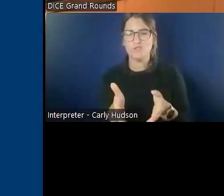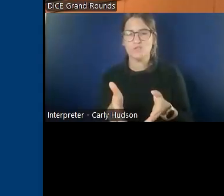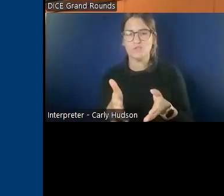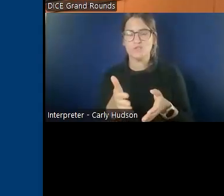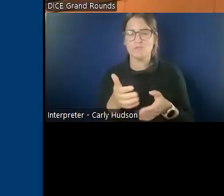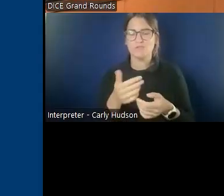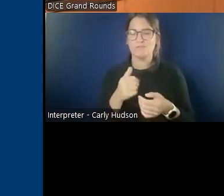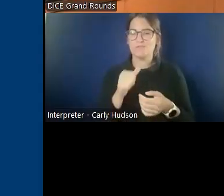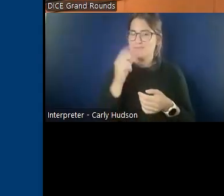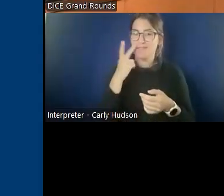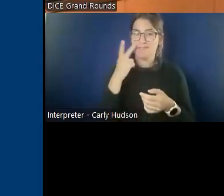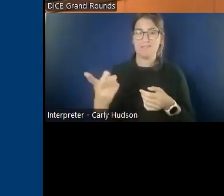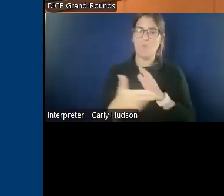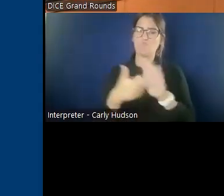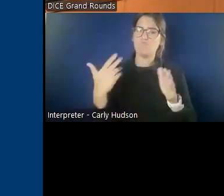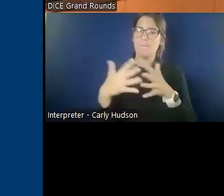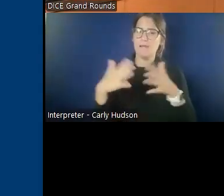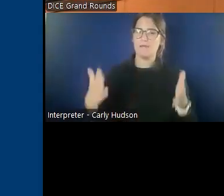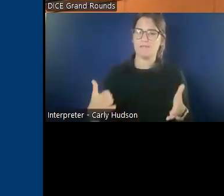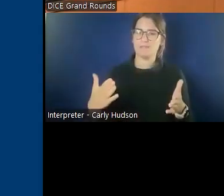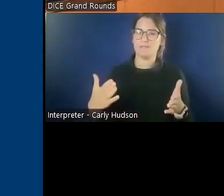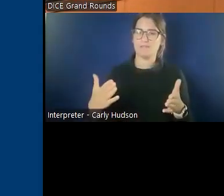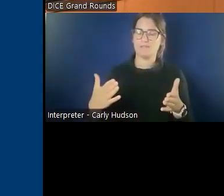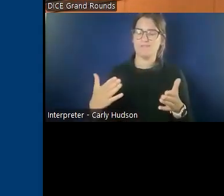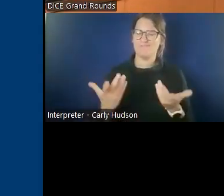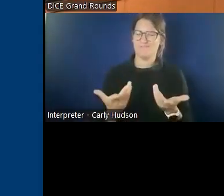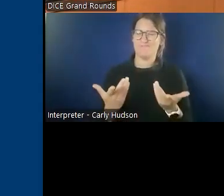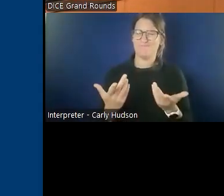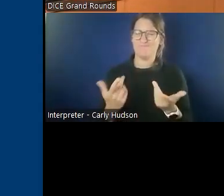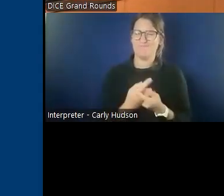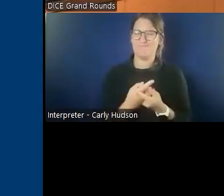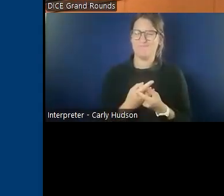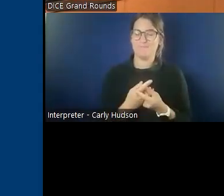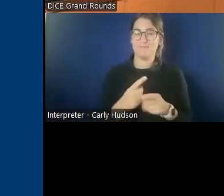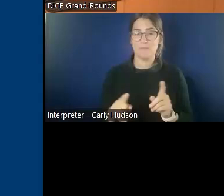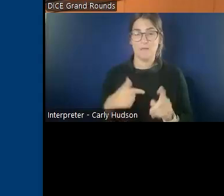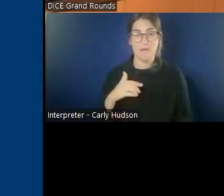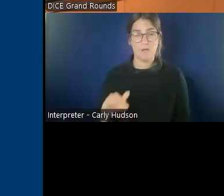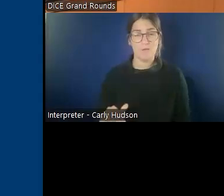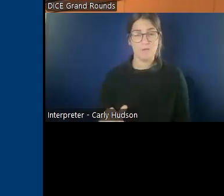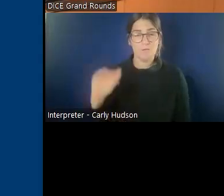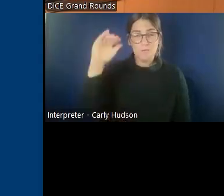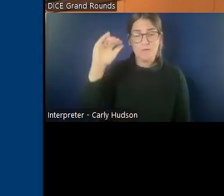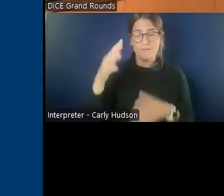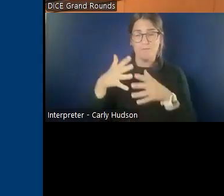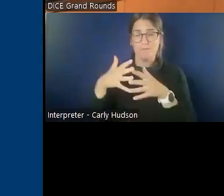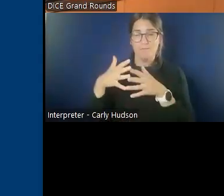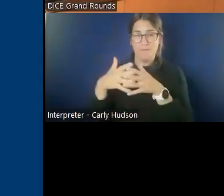as American and being grown up with that kind of lens placed on me all the time was